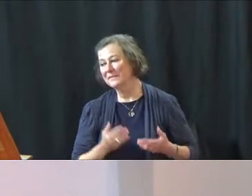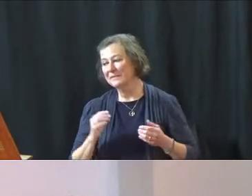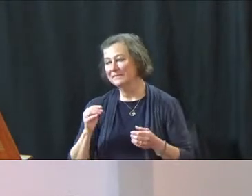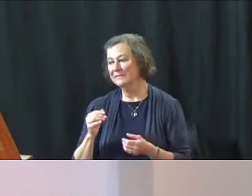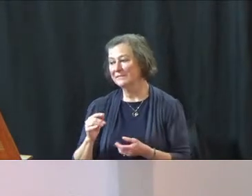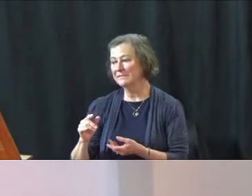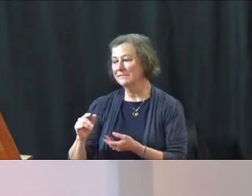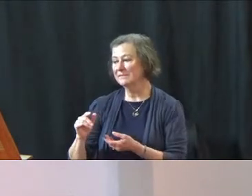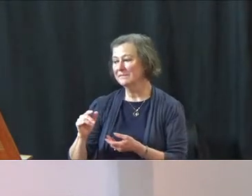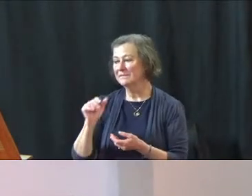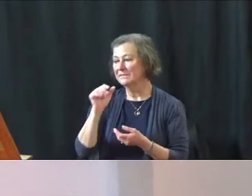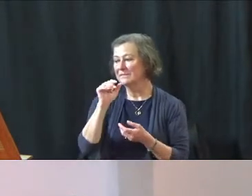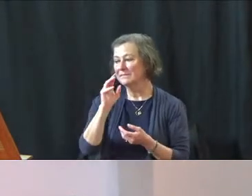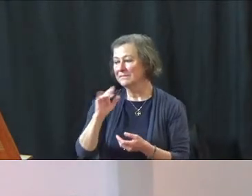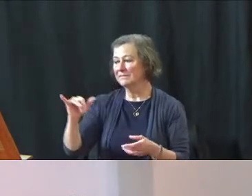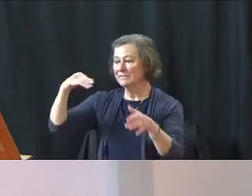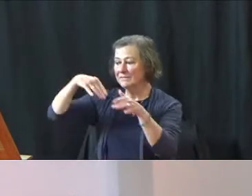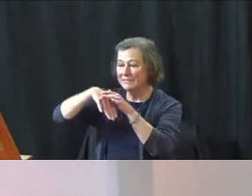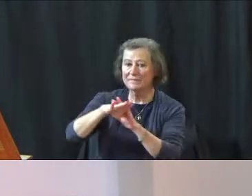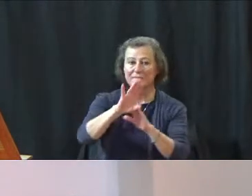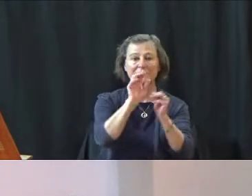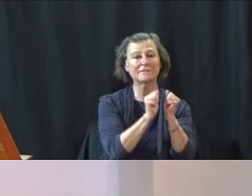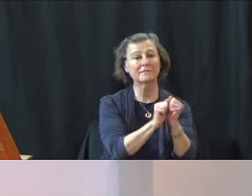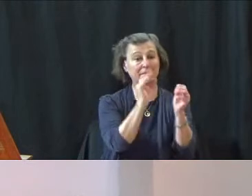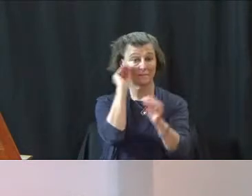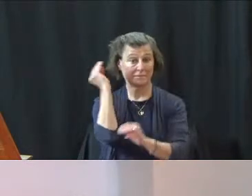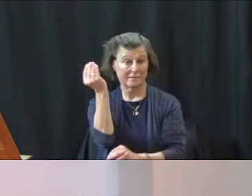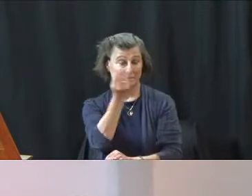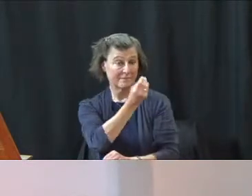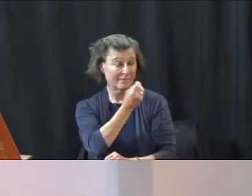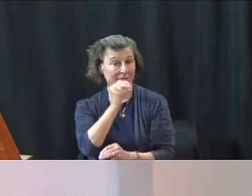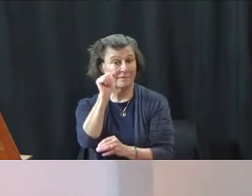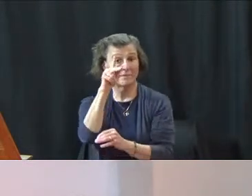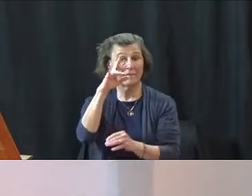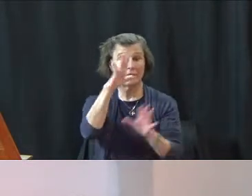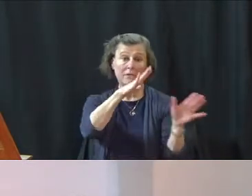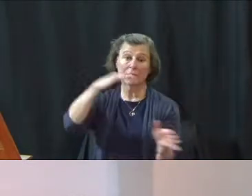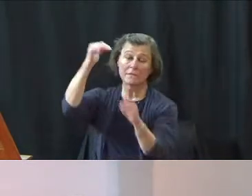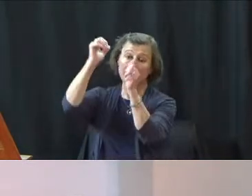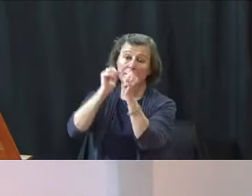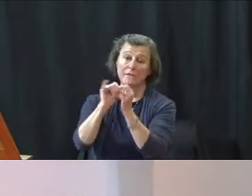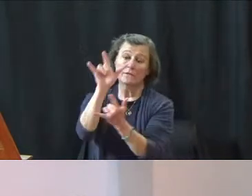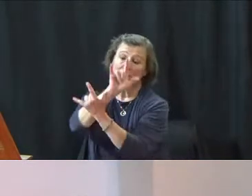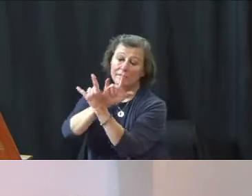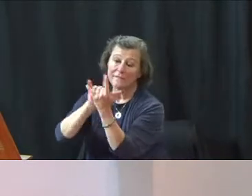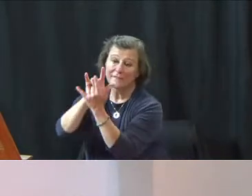May comes in with her flowers, April goes out with her lovers,